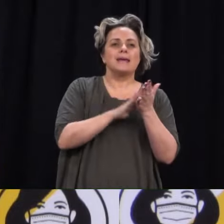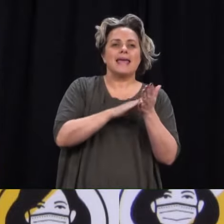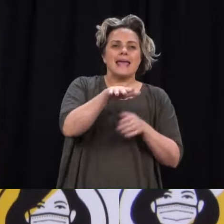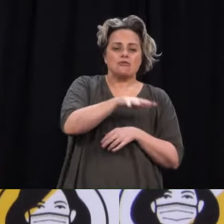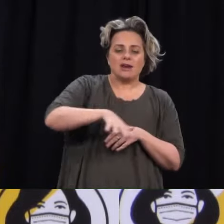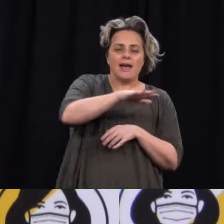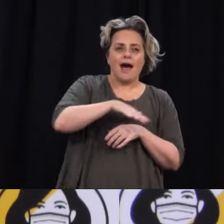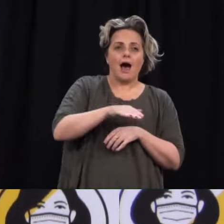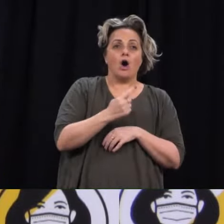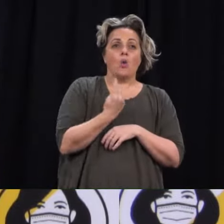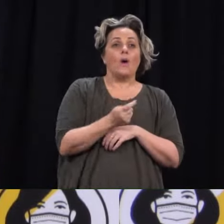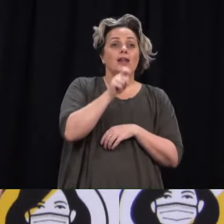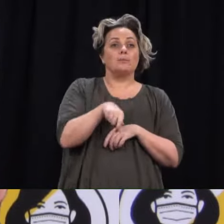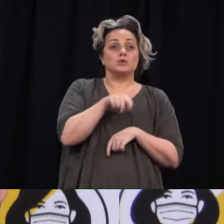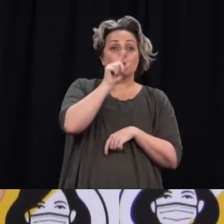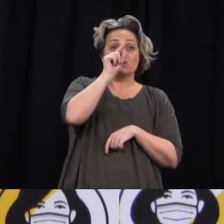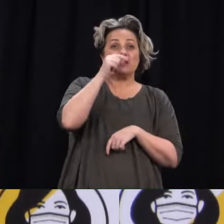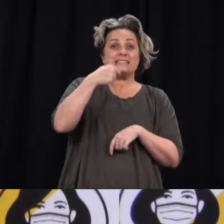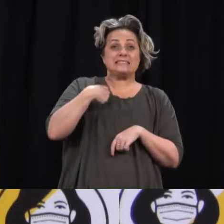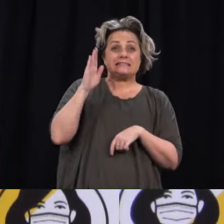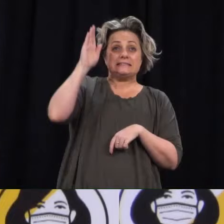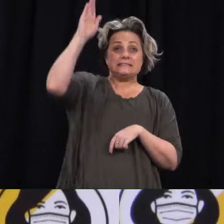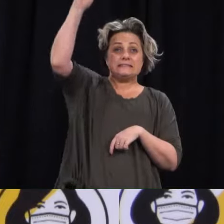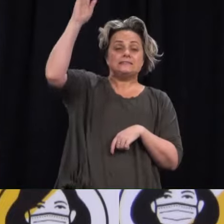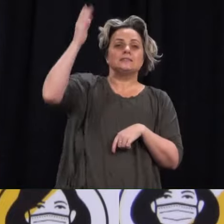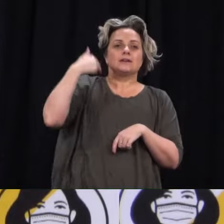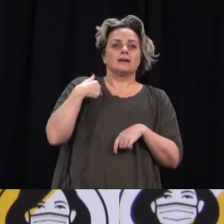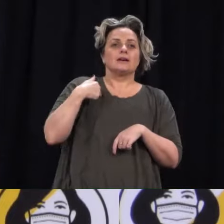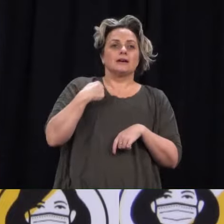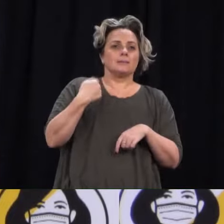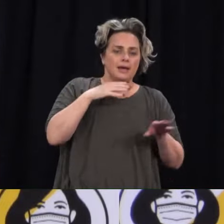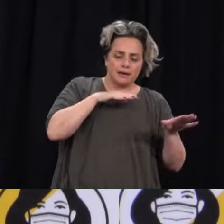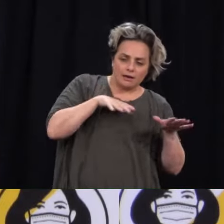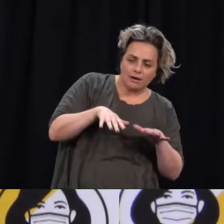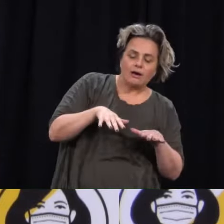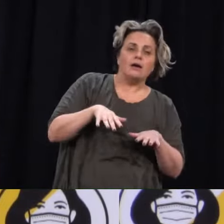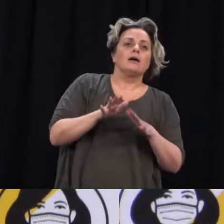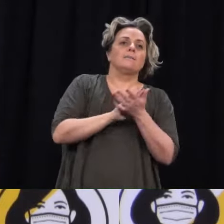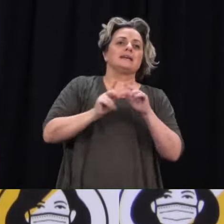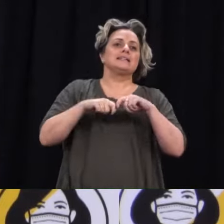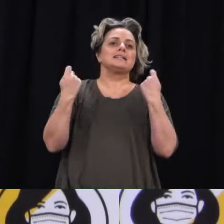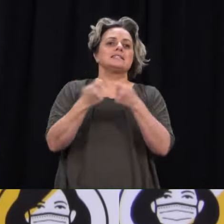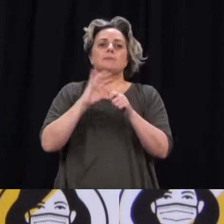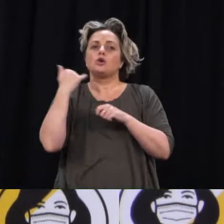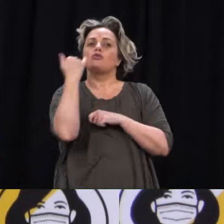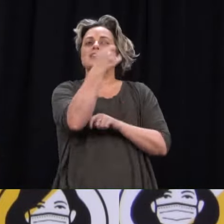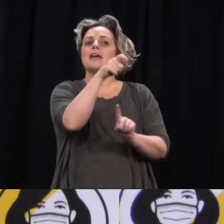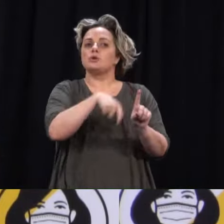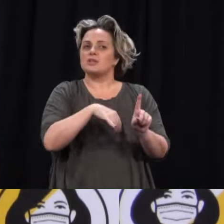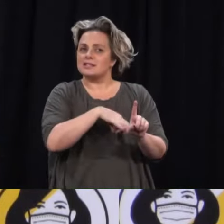were still being looked for who were throughout to be in that atrium area. There was a tweet from someone who thought they